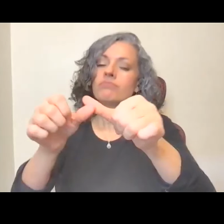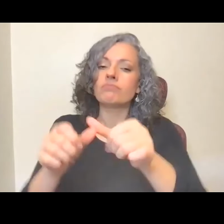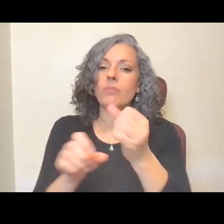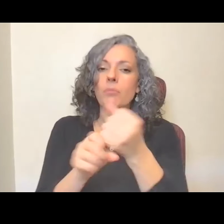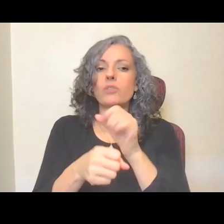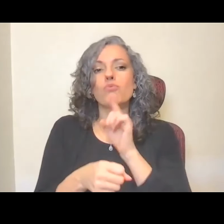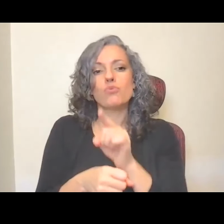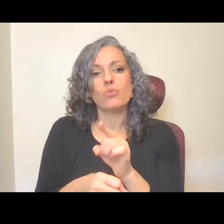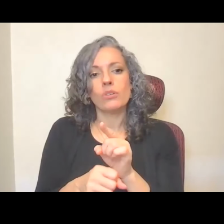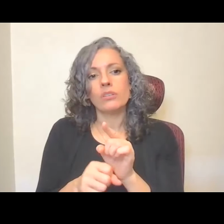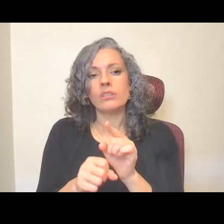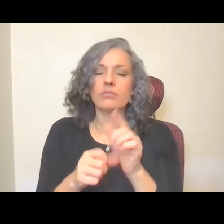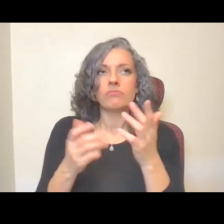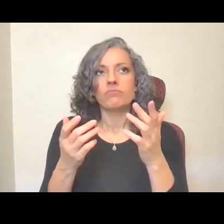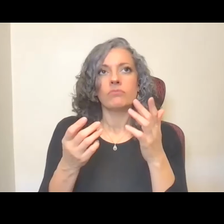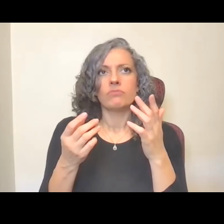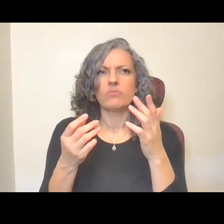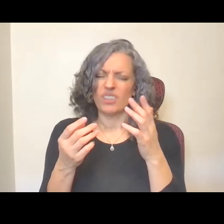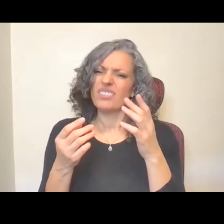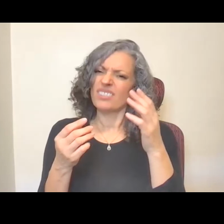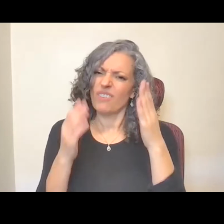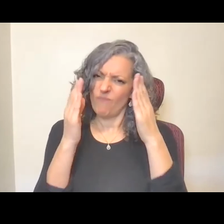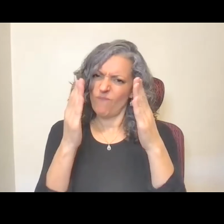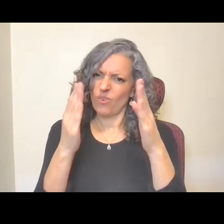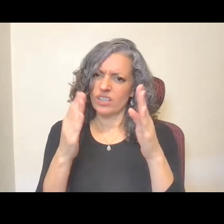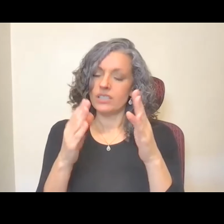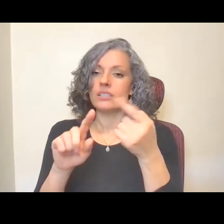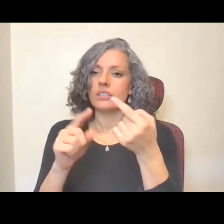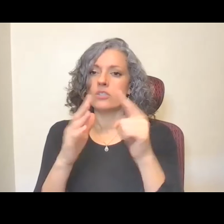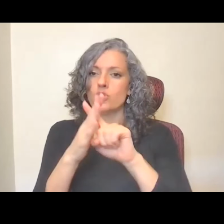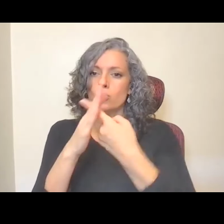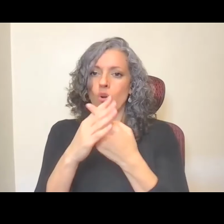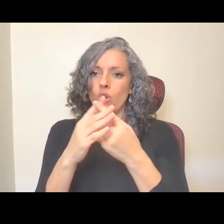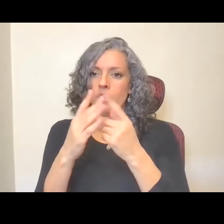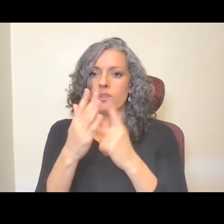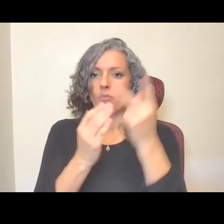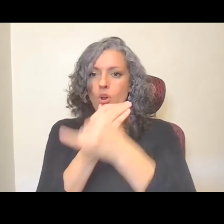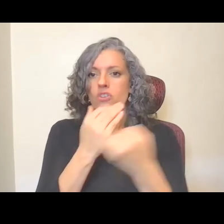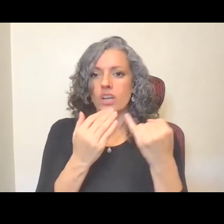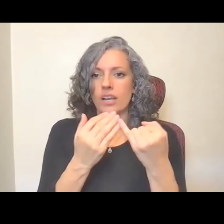taking into account from the start of the project and just not just at the end. And yes it's a big,